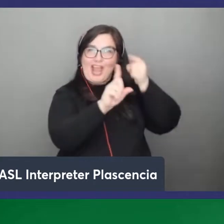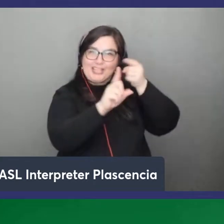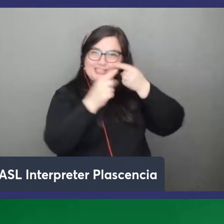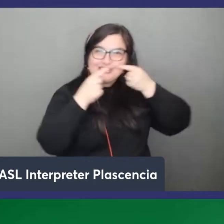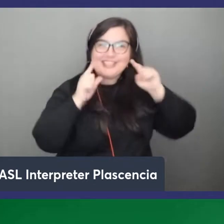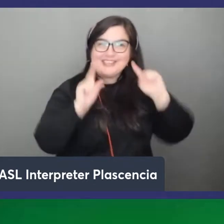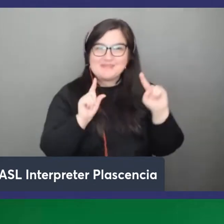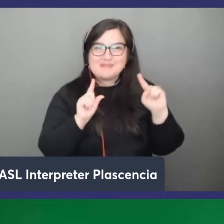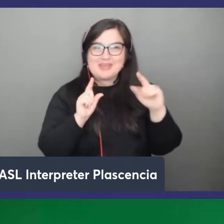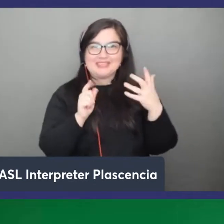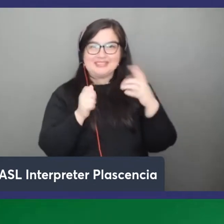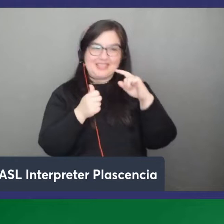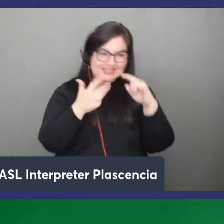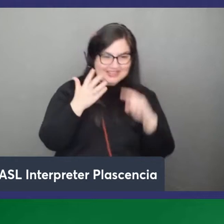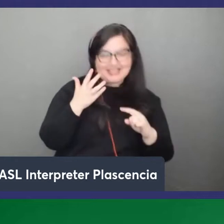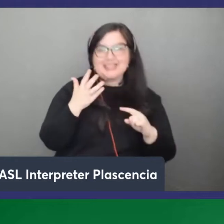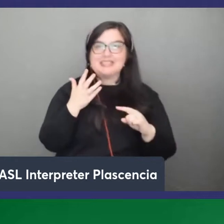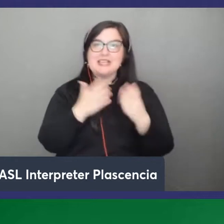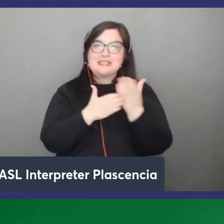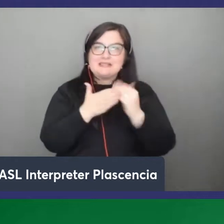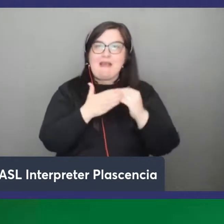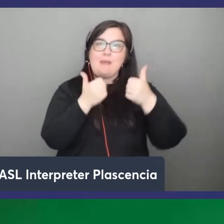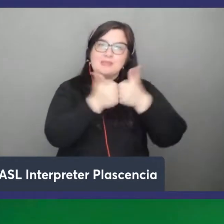These are things that some of the game developers might be familiar with.